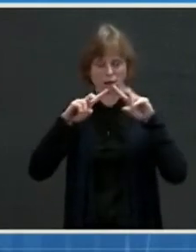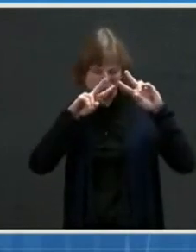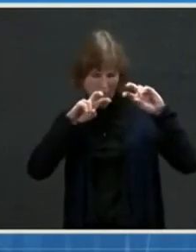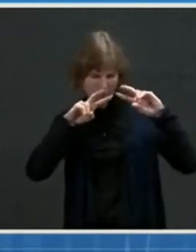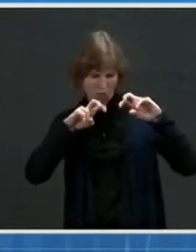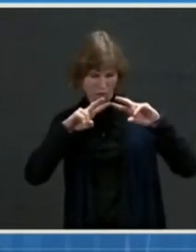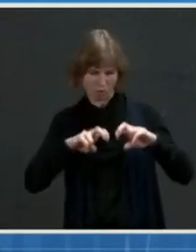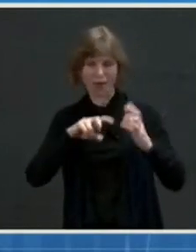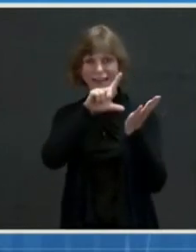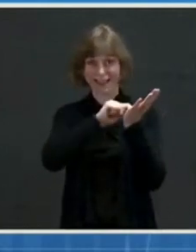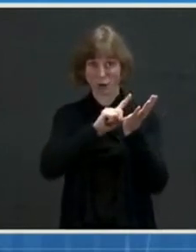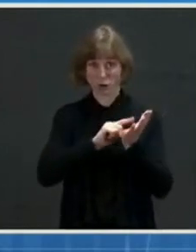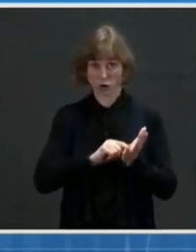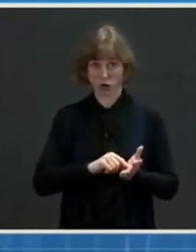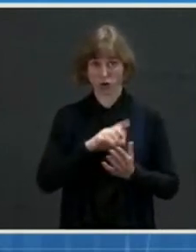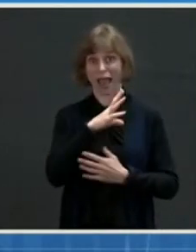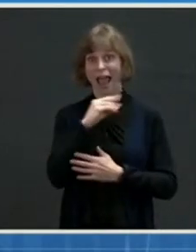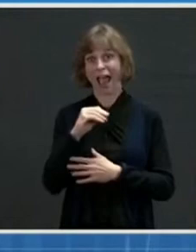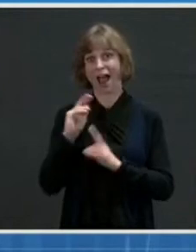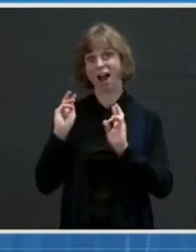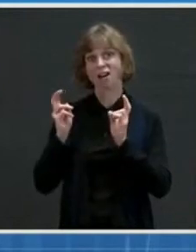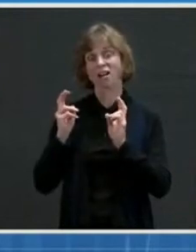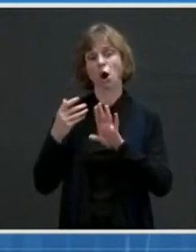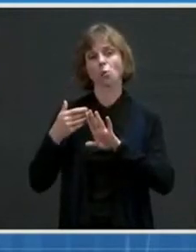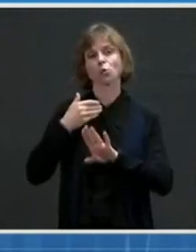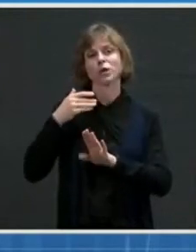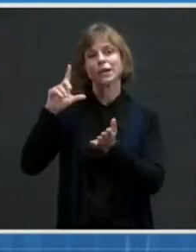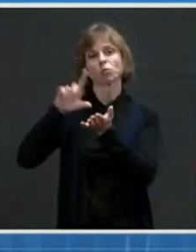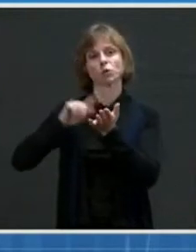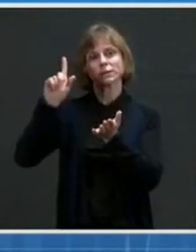COV-2 INFECTED INDIVIDUALS, WHO